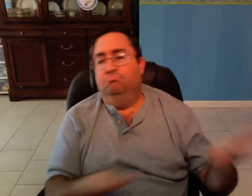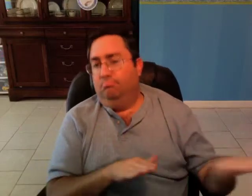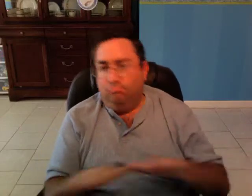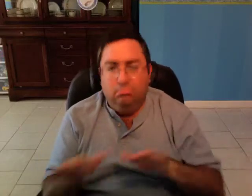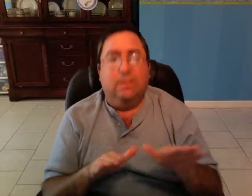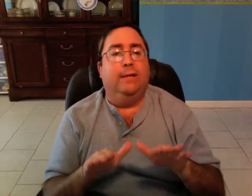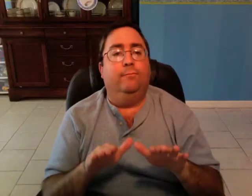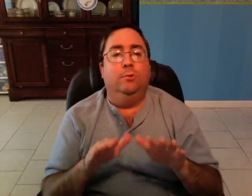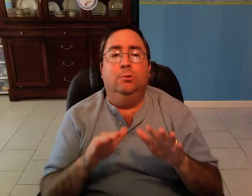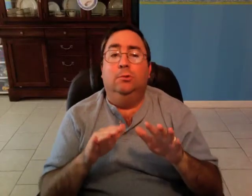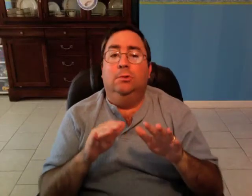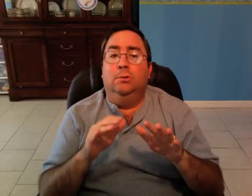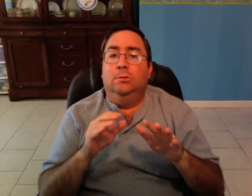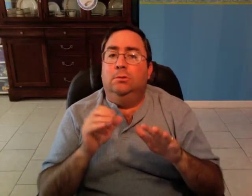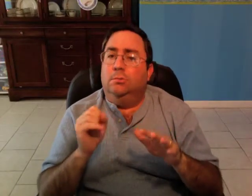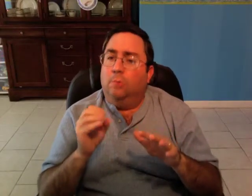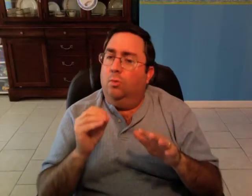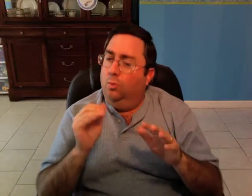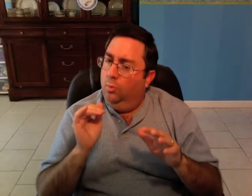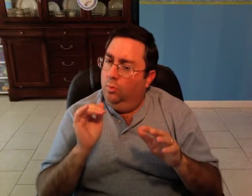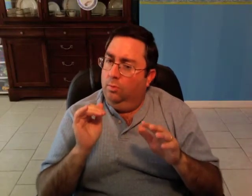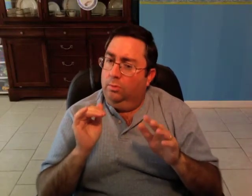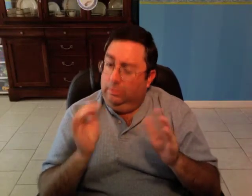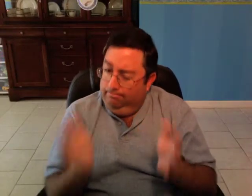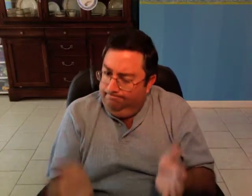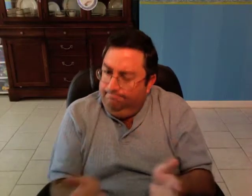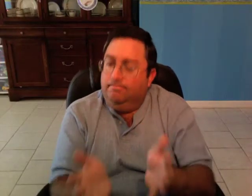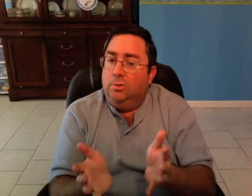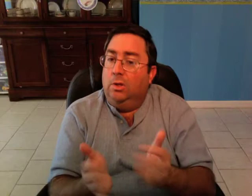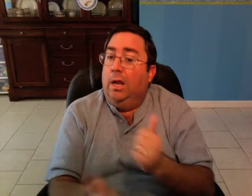and living so as to help